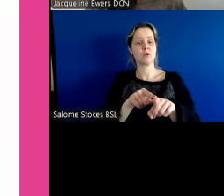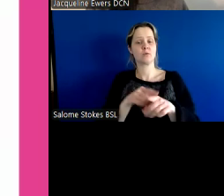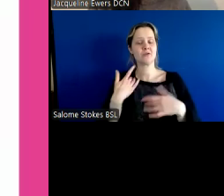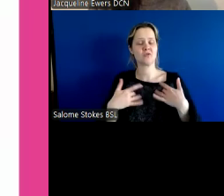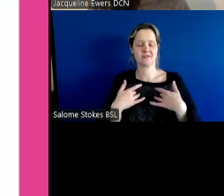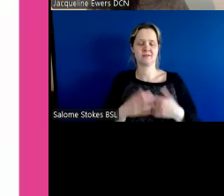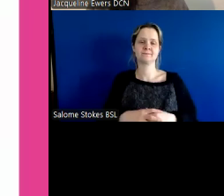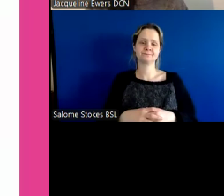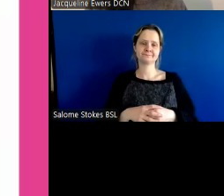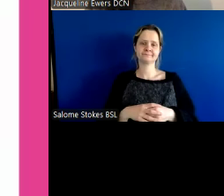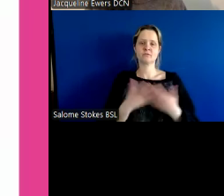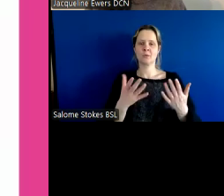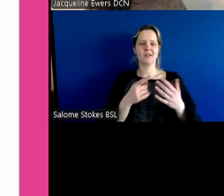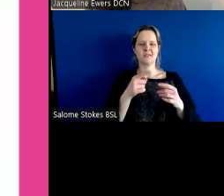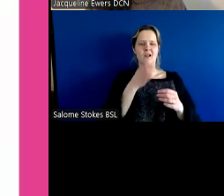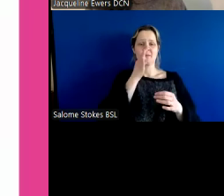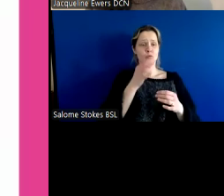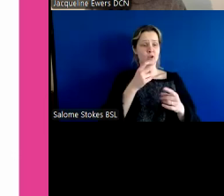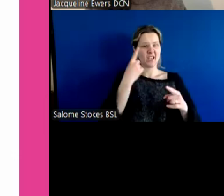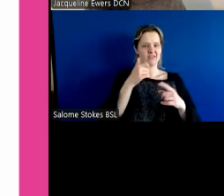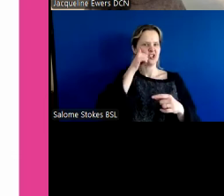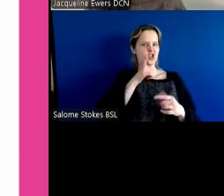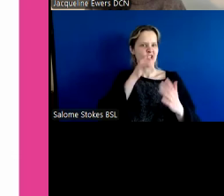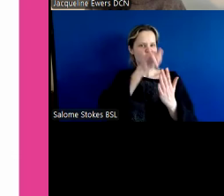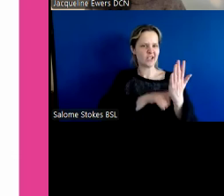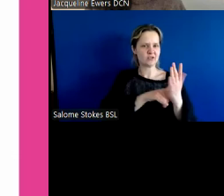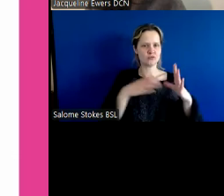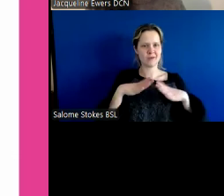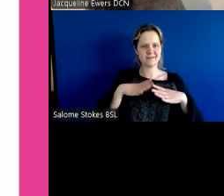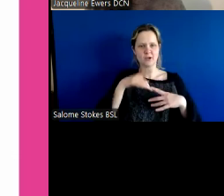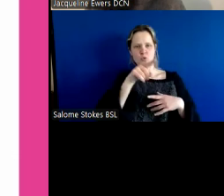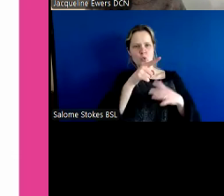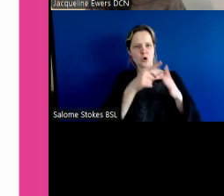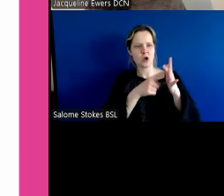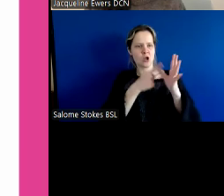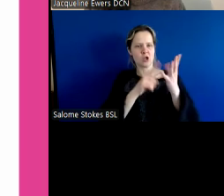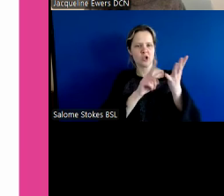In this case, they're offering me a cheat sheet for July, the month of July,